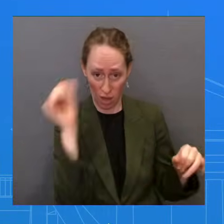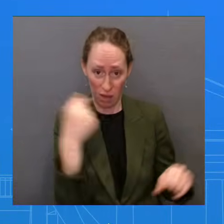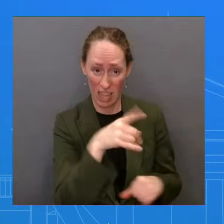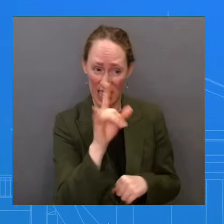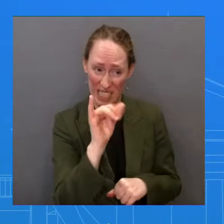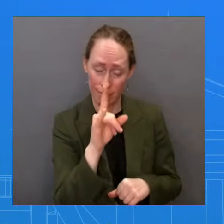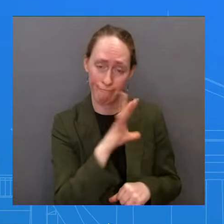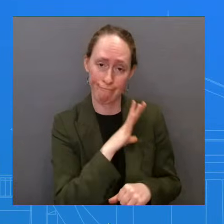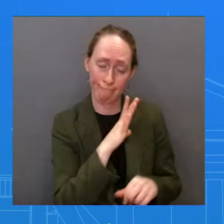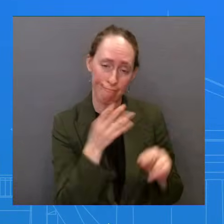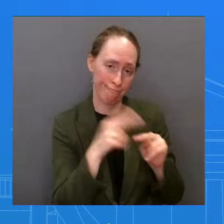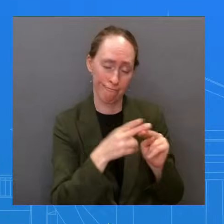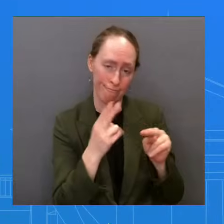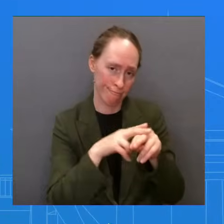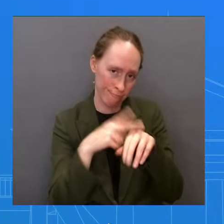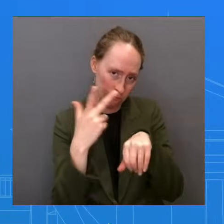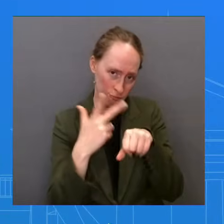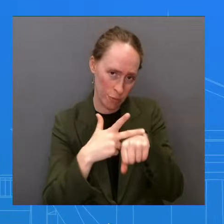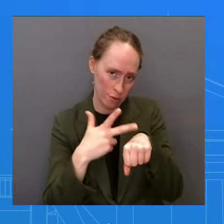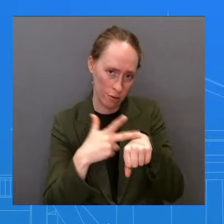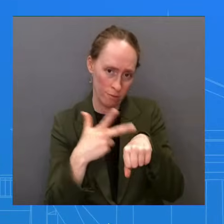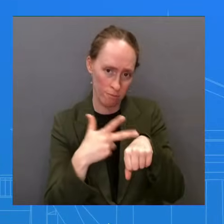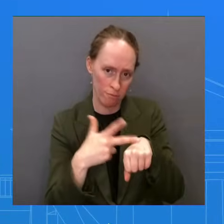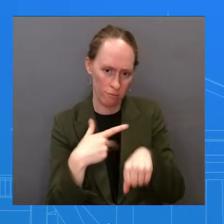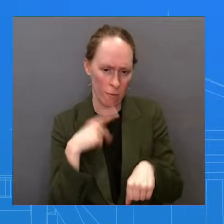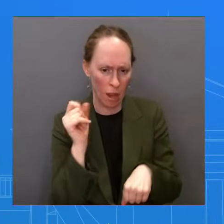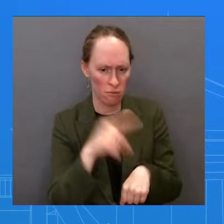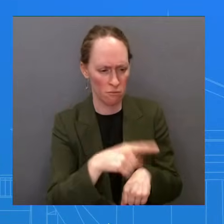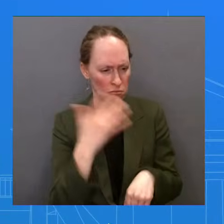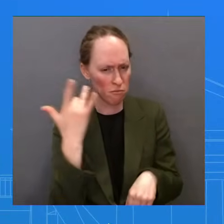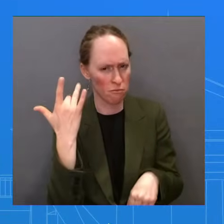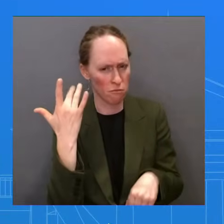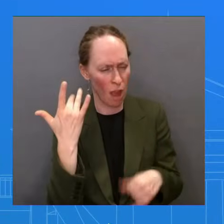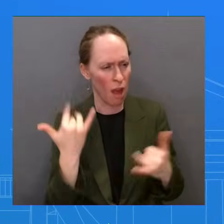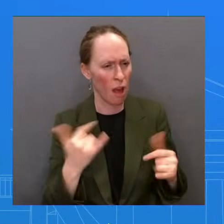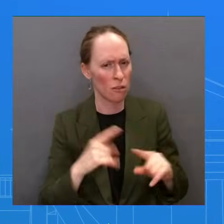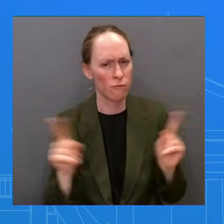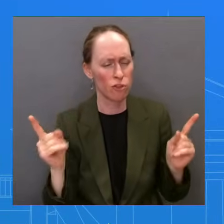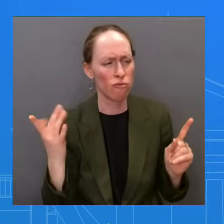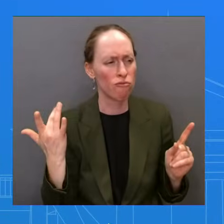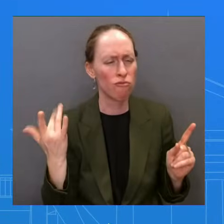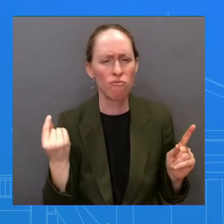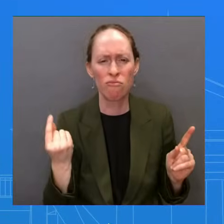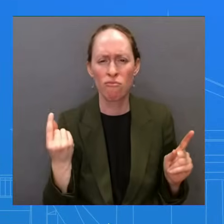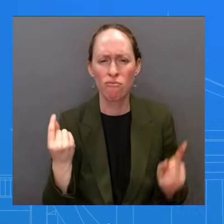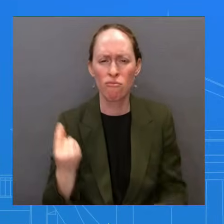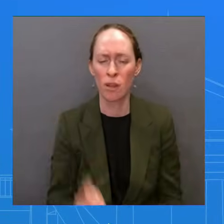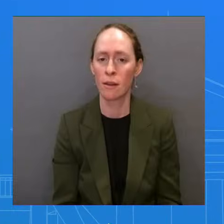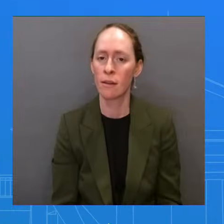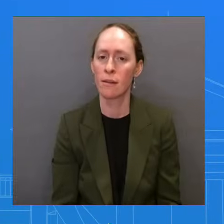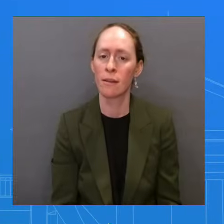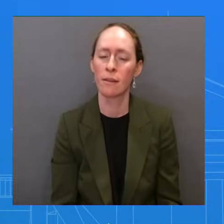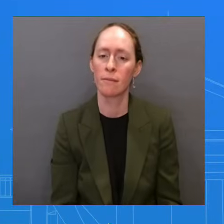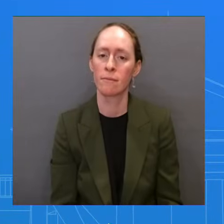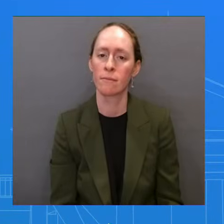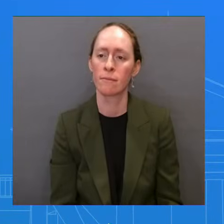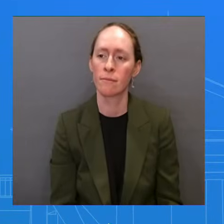What's changed under this administration? Okay, we're going to keep going. Go ahead. The Press: Still on the debt ceiling, if I can just zoom out.